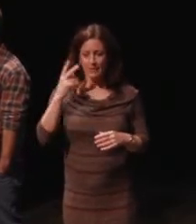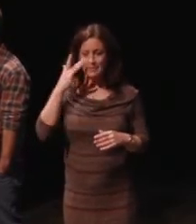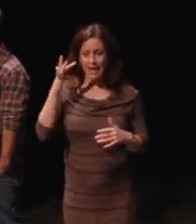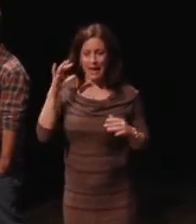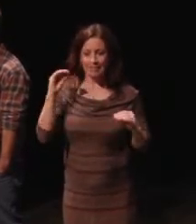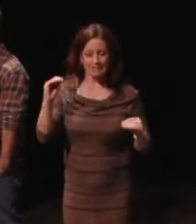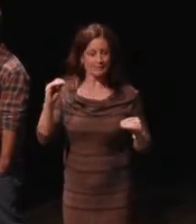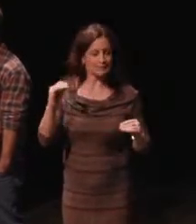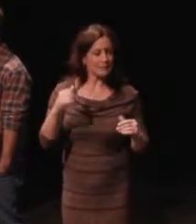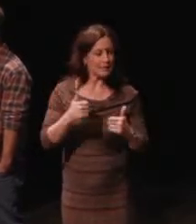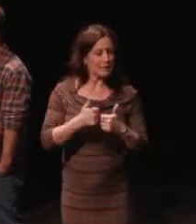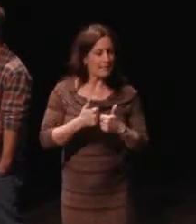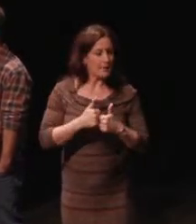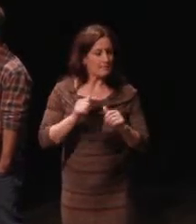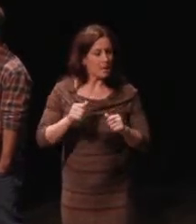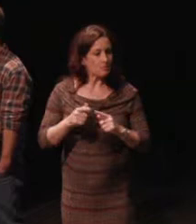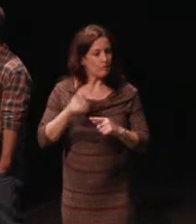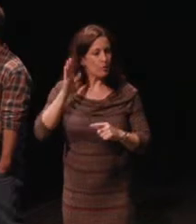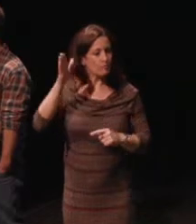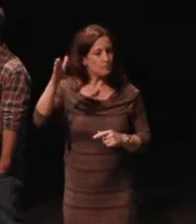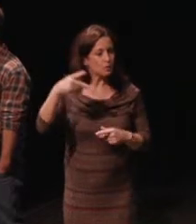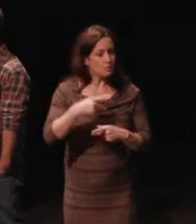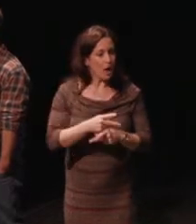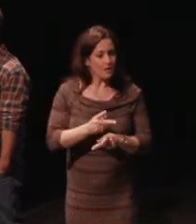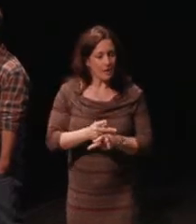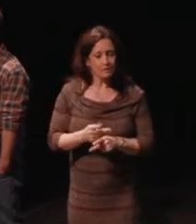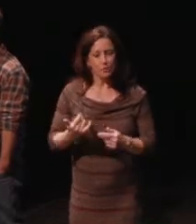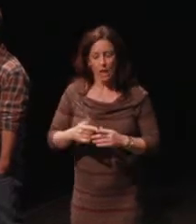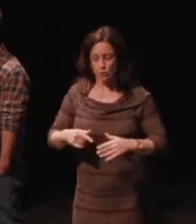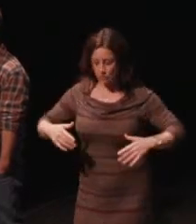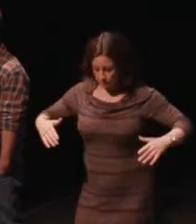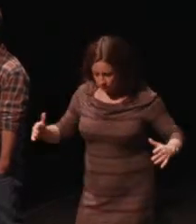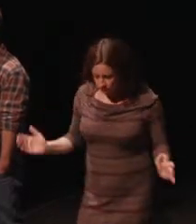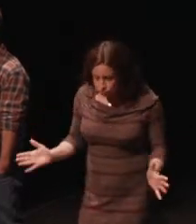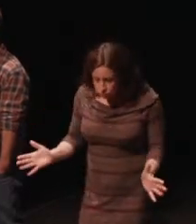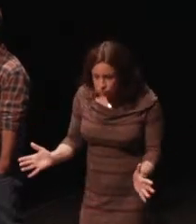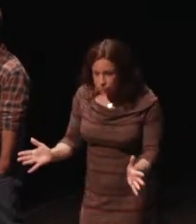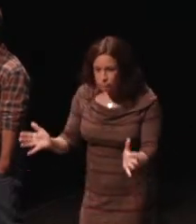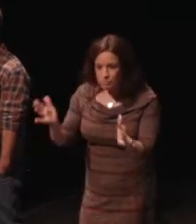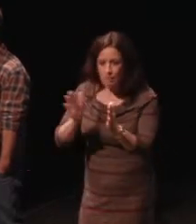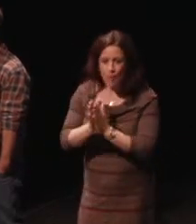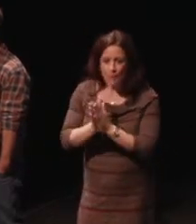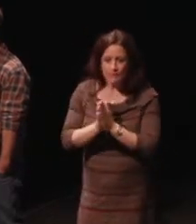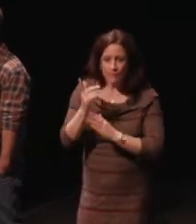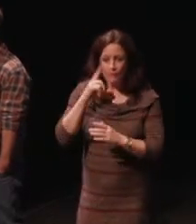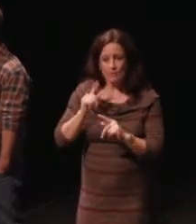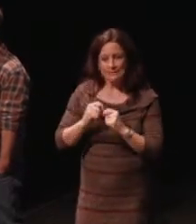In order to really kind of generate momentum on the team level, you have to empower, you have to inspire them.